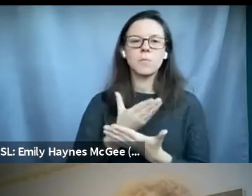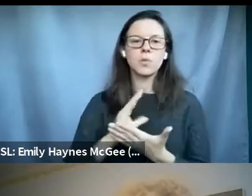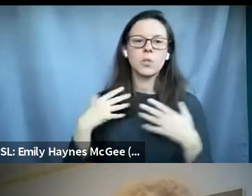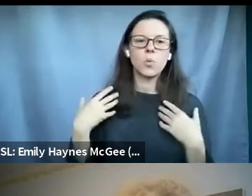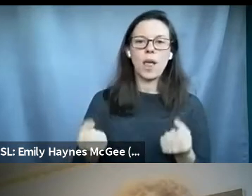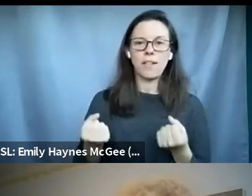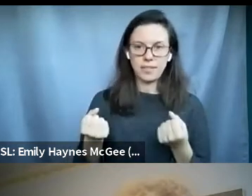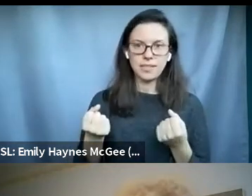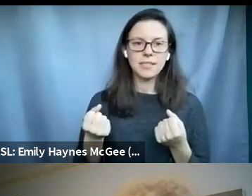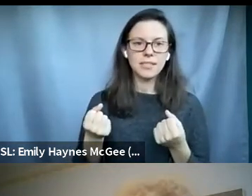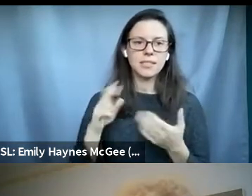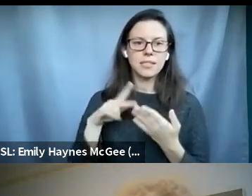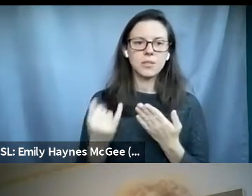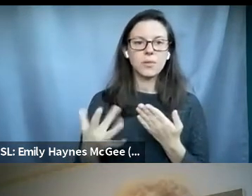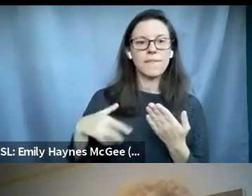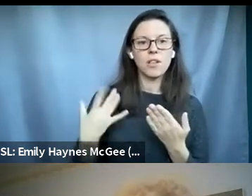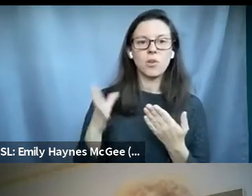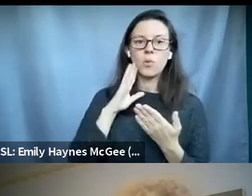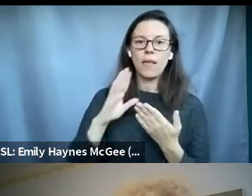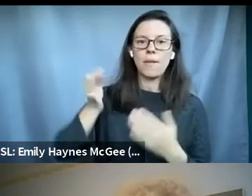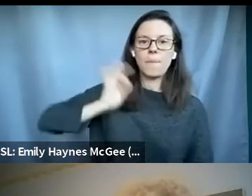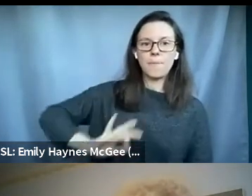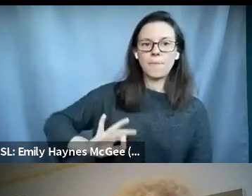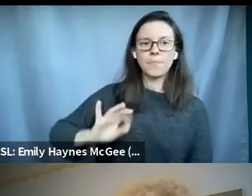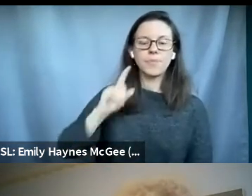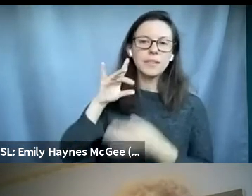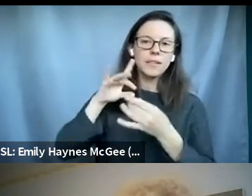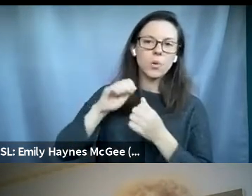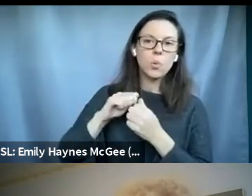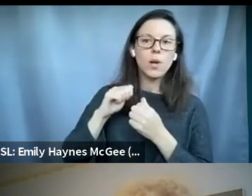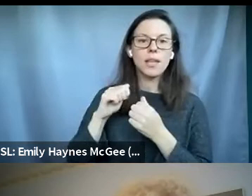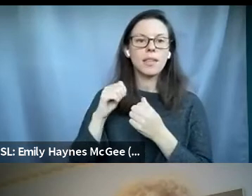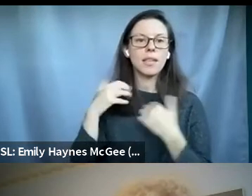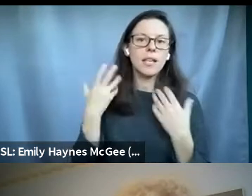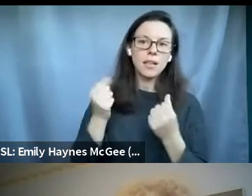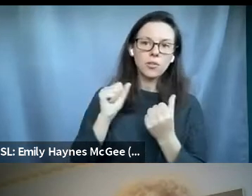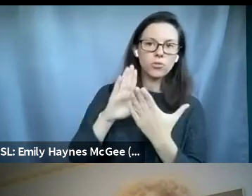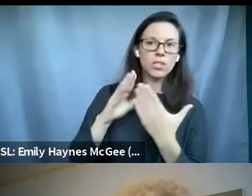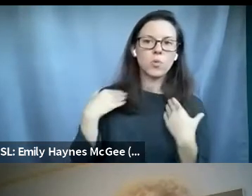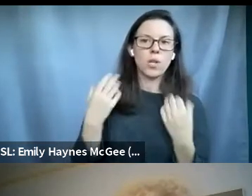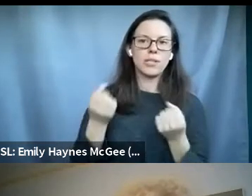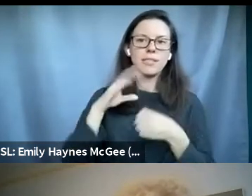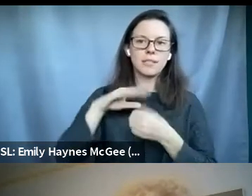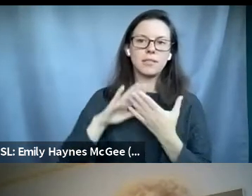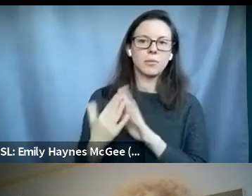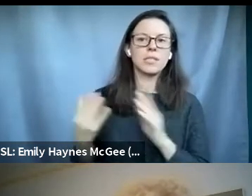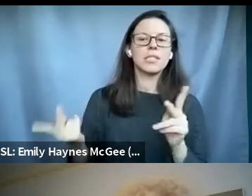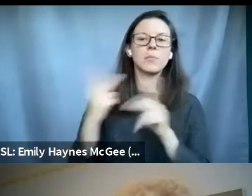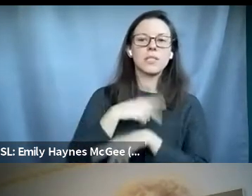it would be beneficial and in the direction around heal and addressing wellness in our community, especially as Black and brown woman.